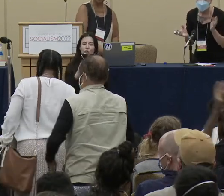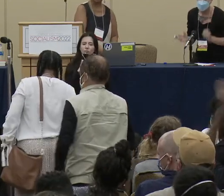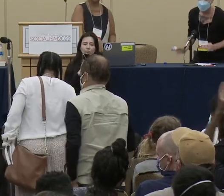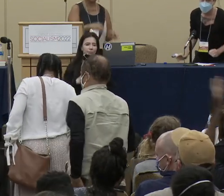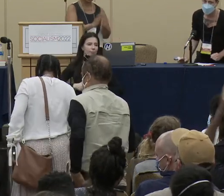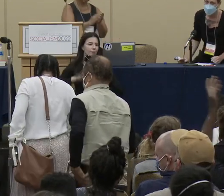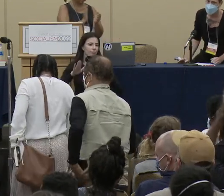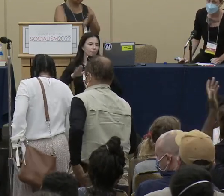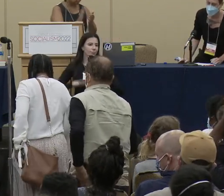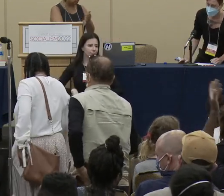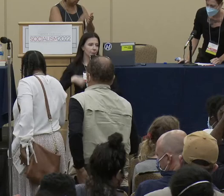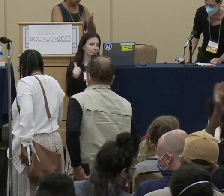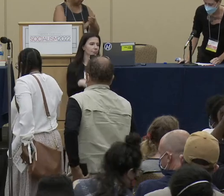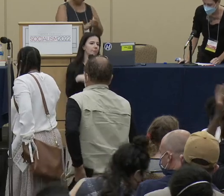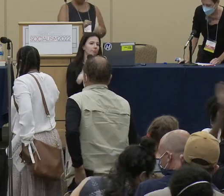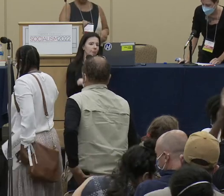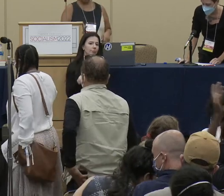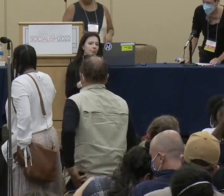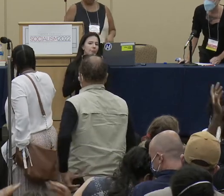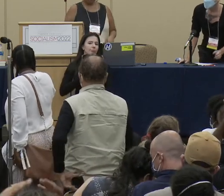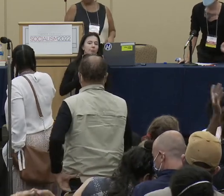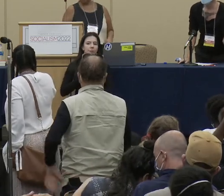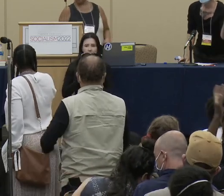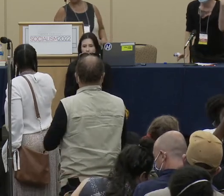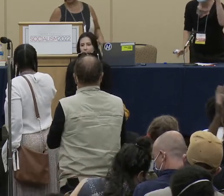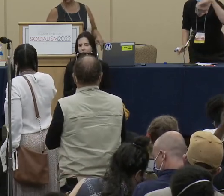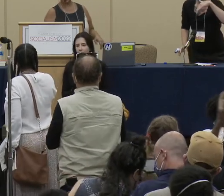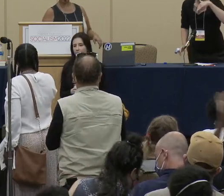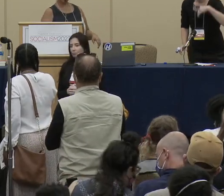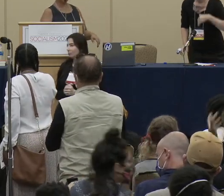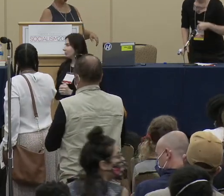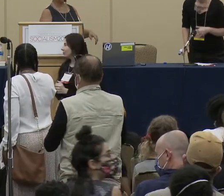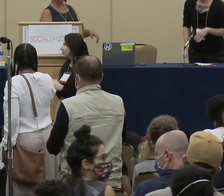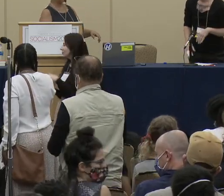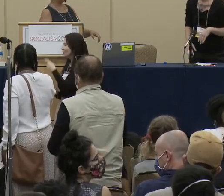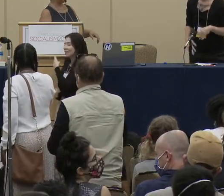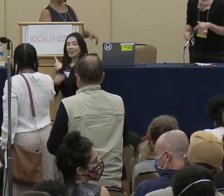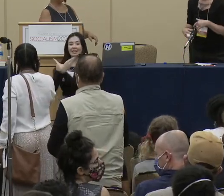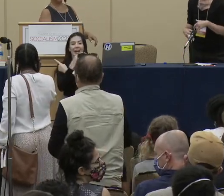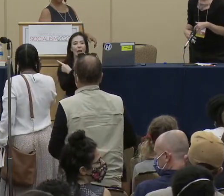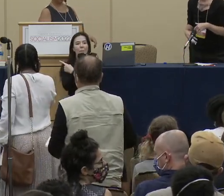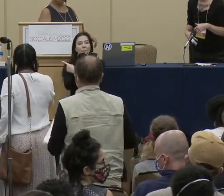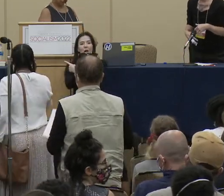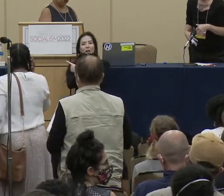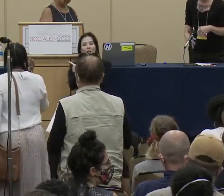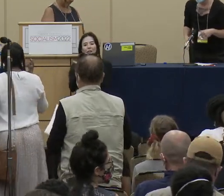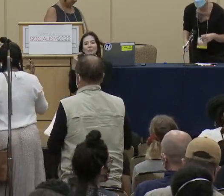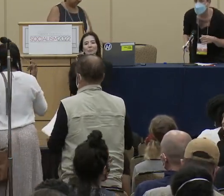And another thank you to Barbara and this room for that rich conversation. ≫ BARBARA: And thanks to